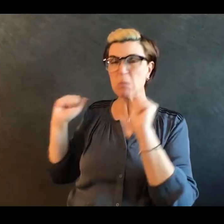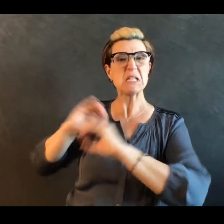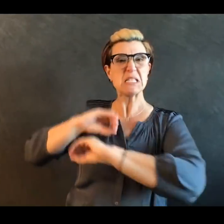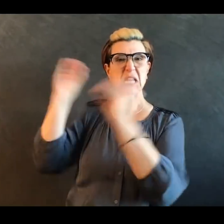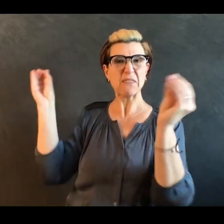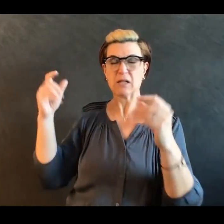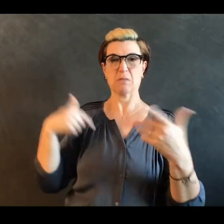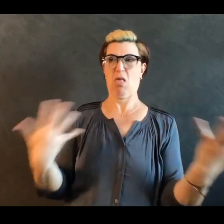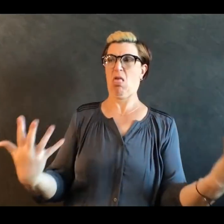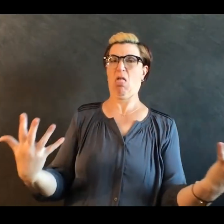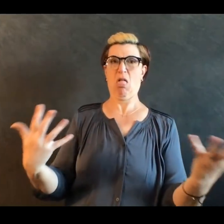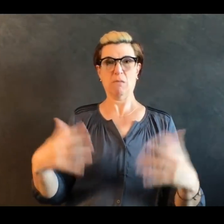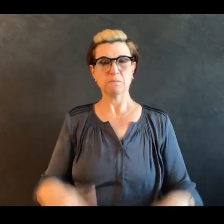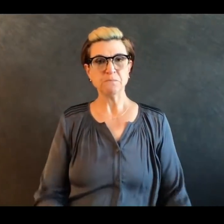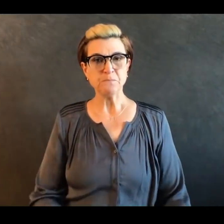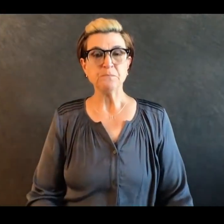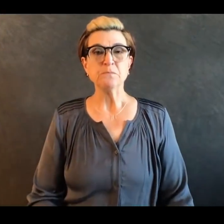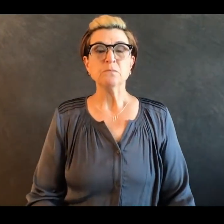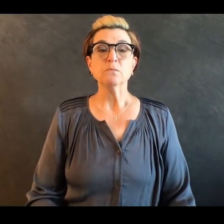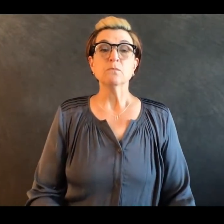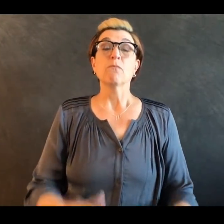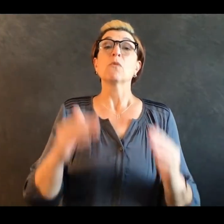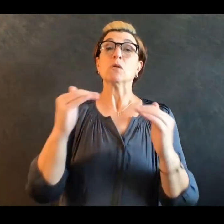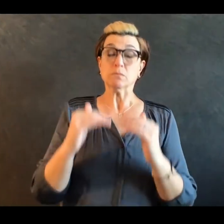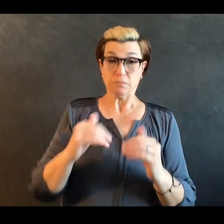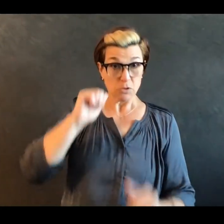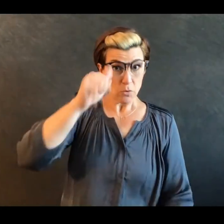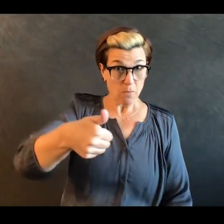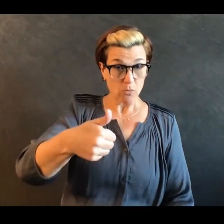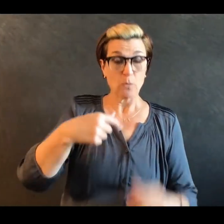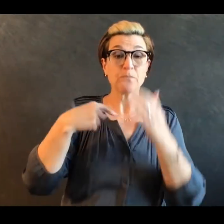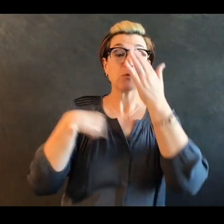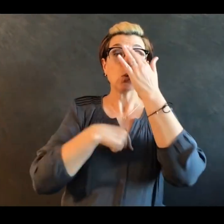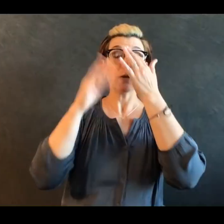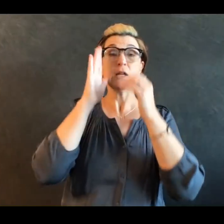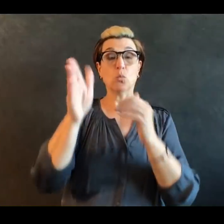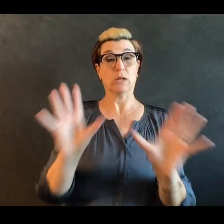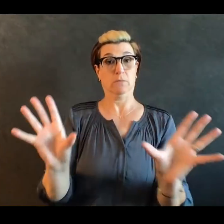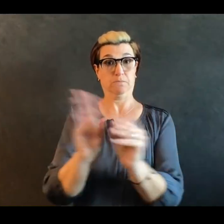consult with my administration as we work to restore our economy to full